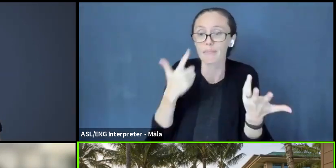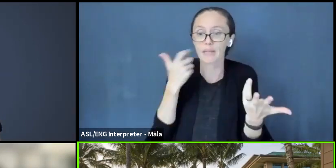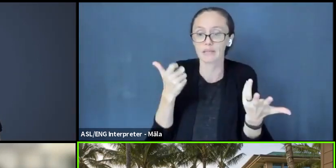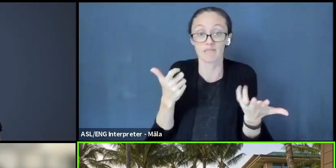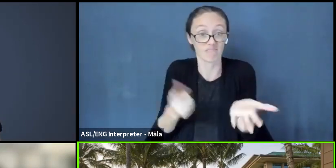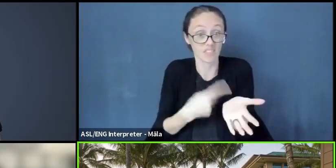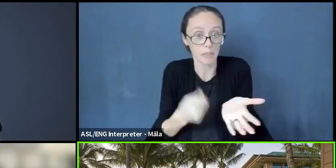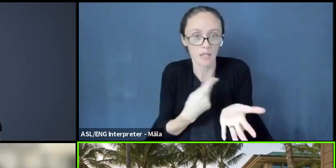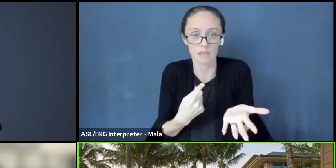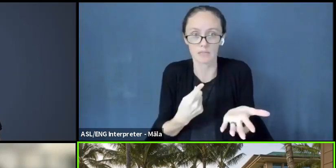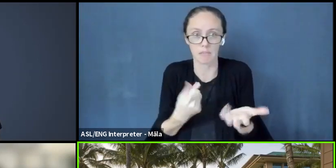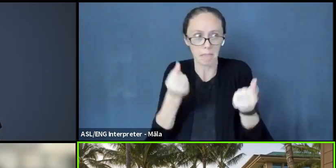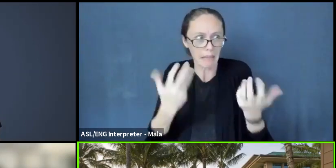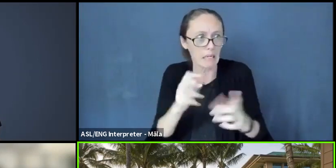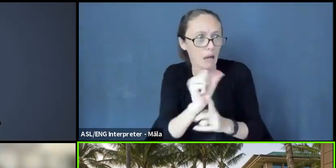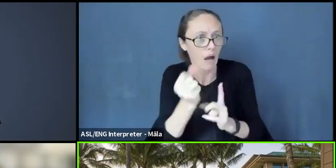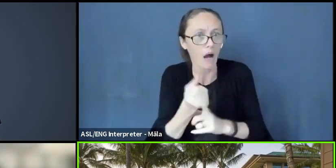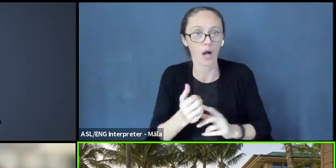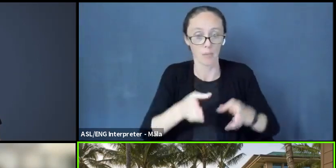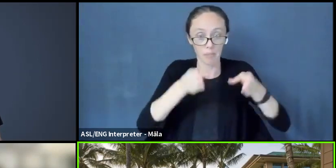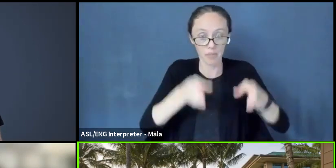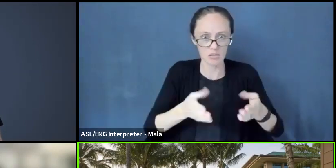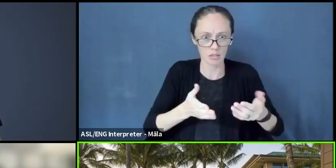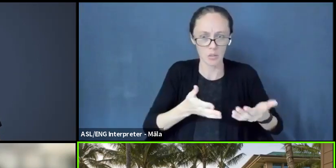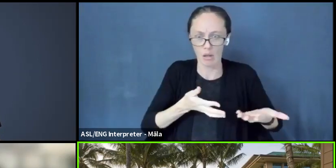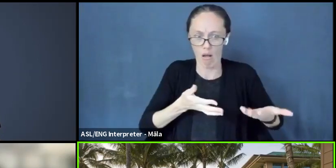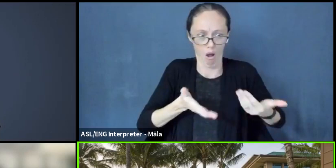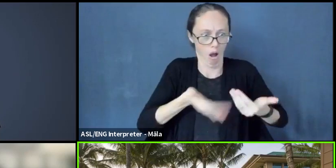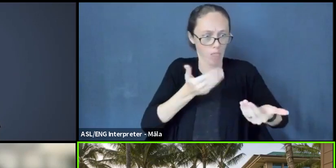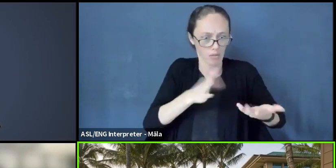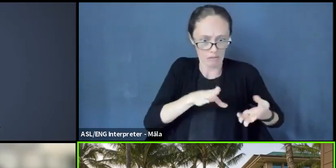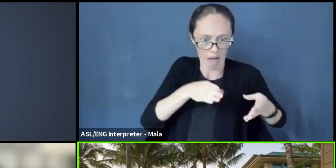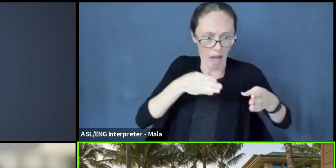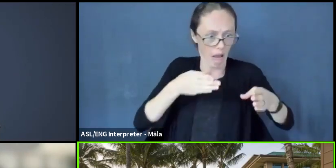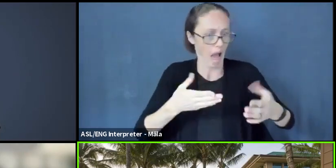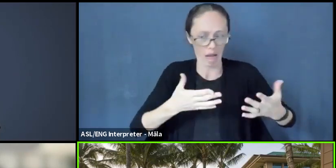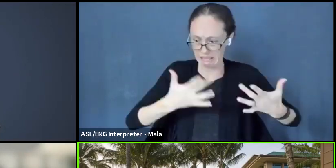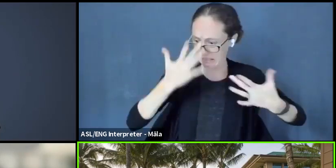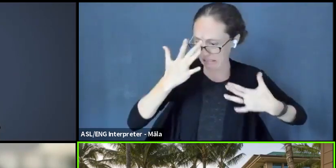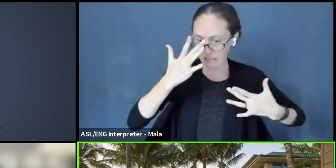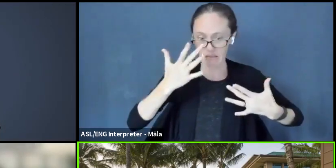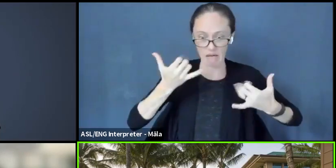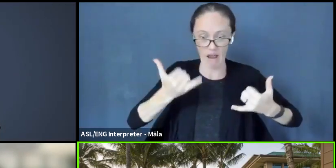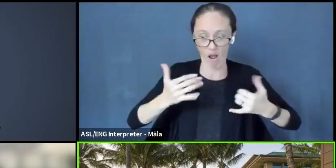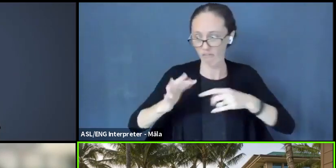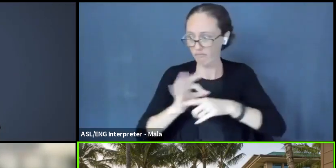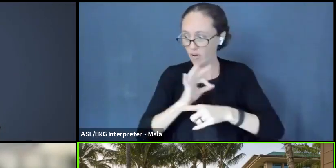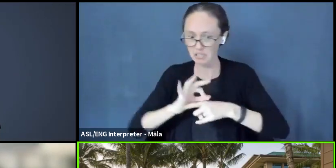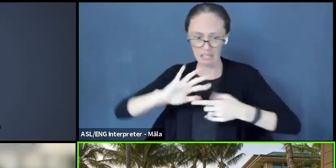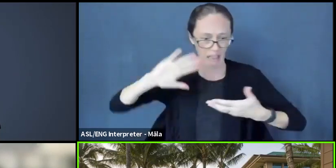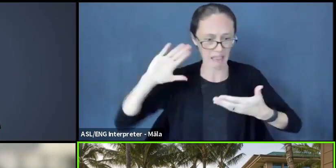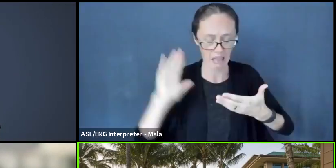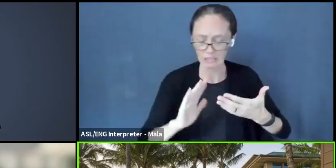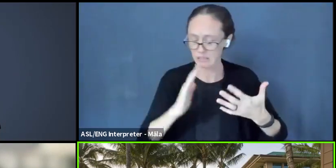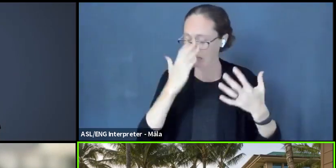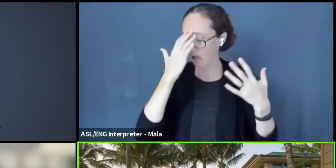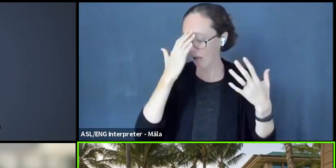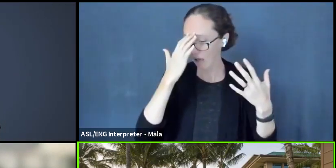disease and now, you have decreased function and the coping with decreased function, you